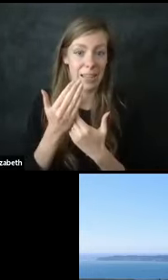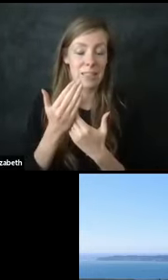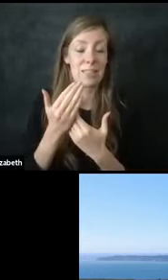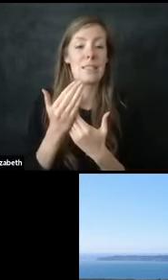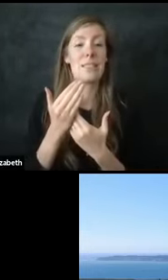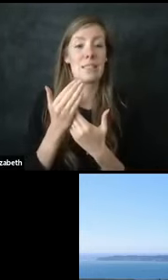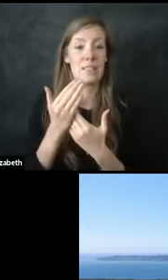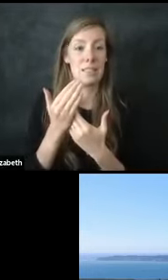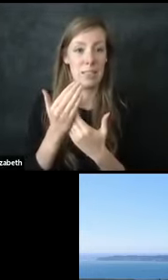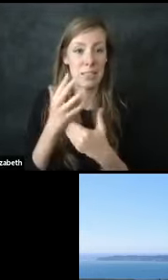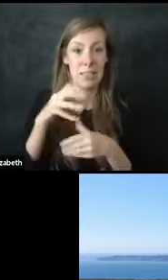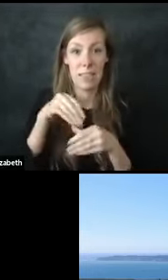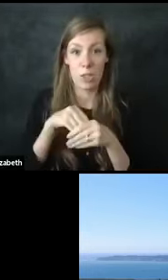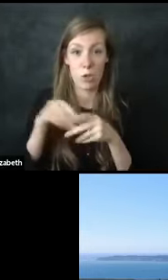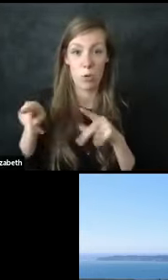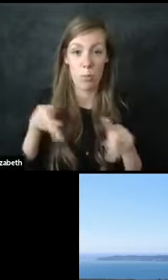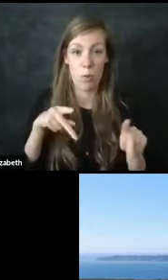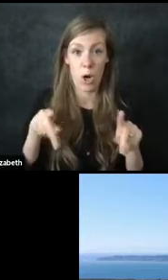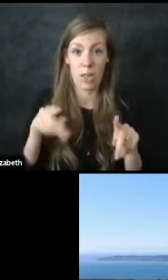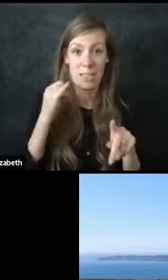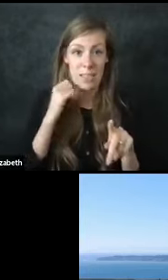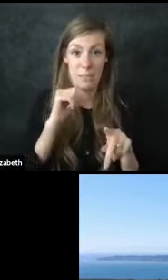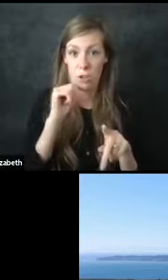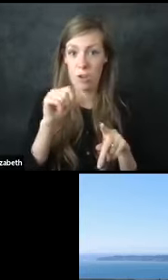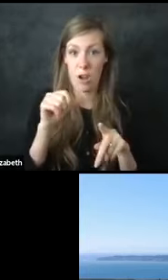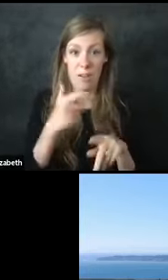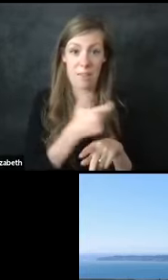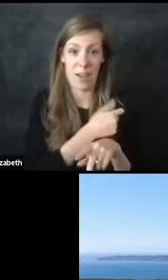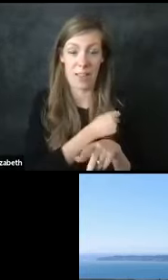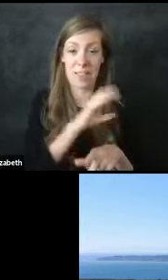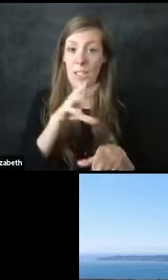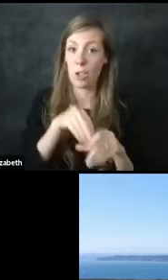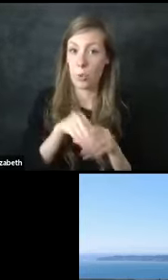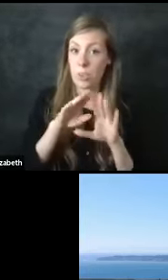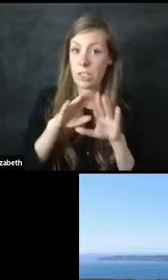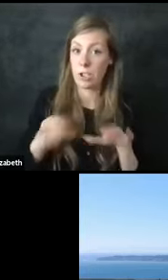Indoor gatherings of unvaccinated people, including children, should be avoided.